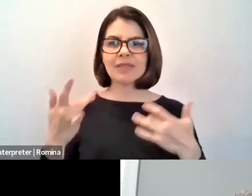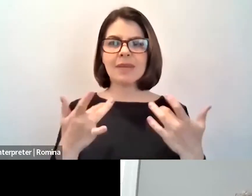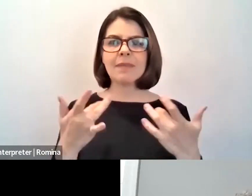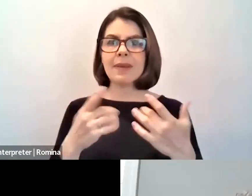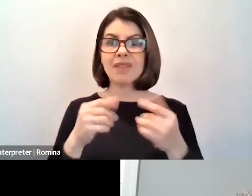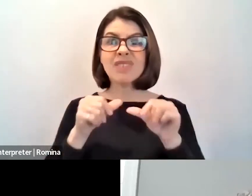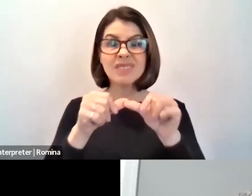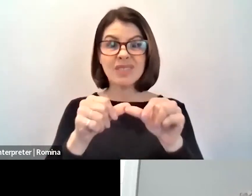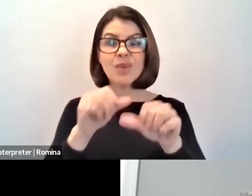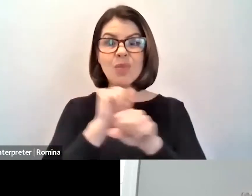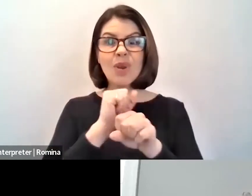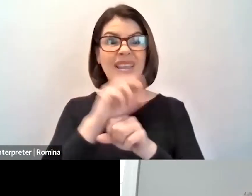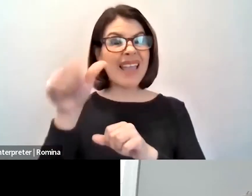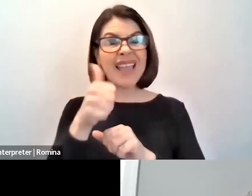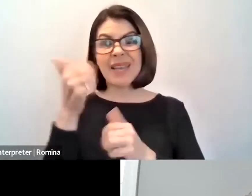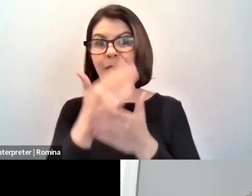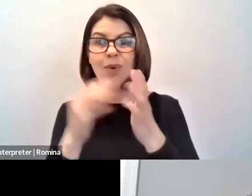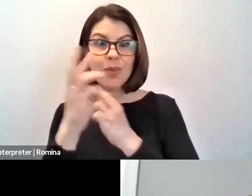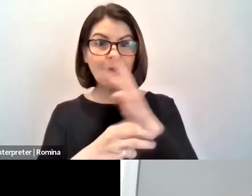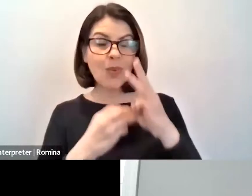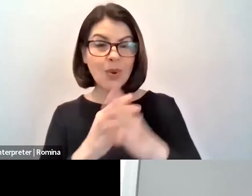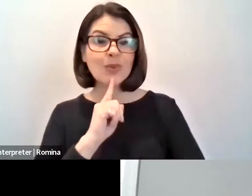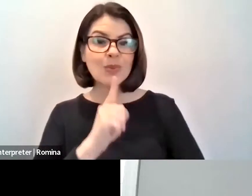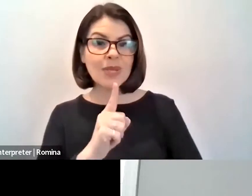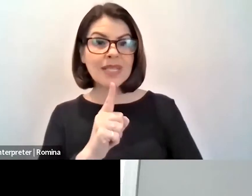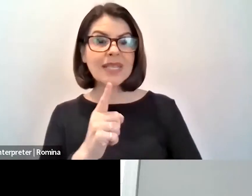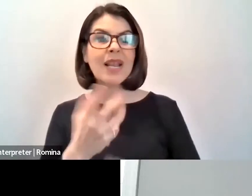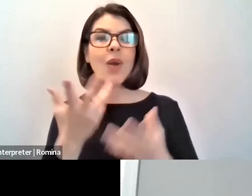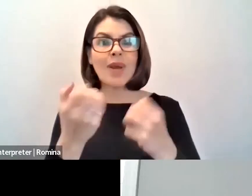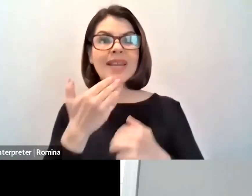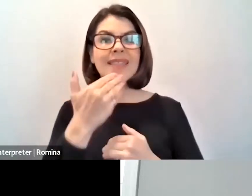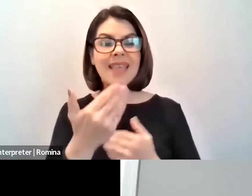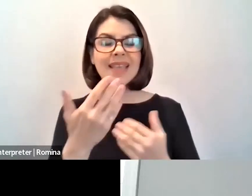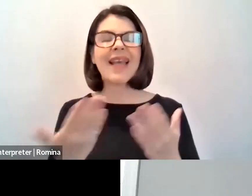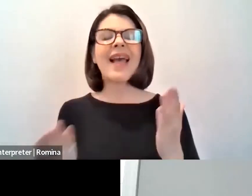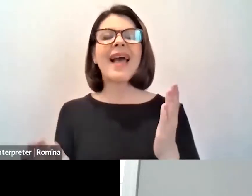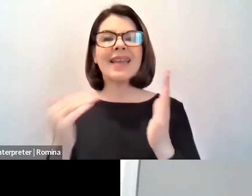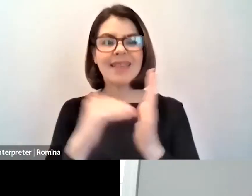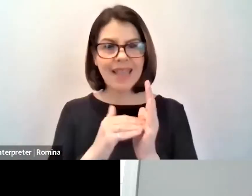frankly anywhere in the world. And I want to thank again Tracy for her unwavering